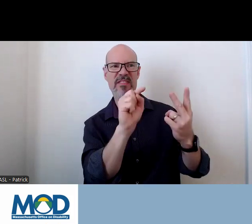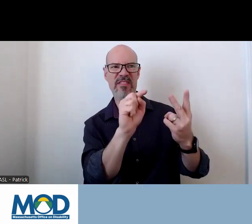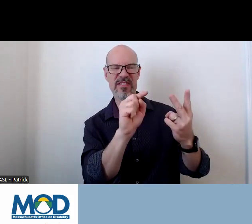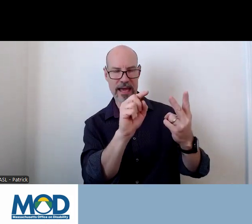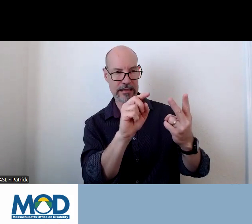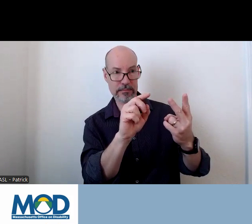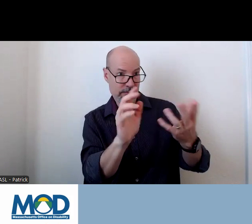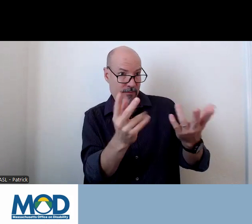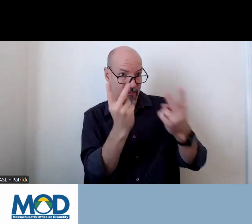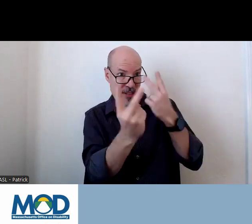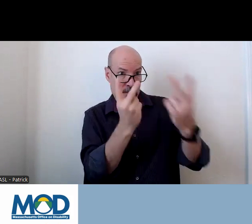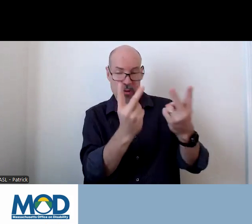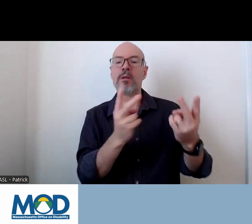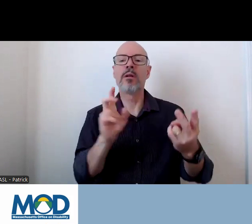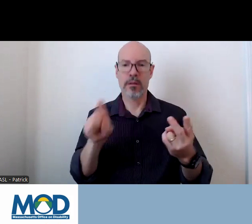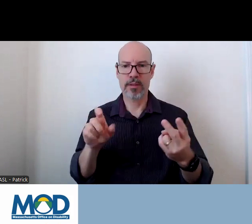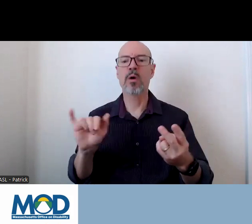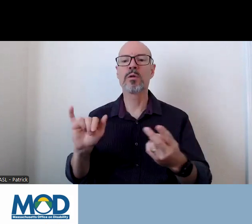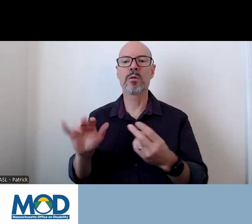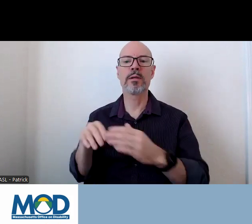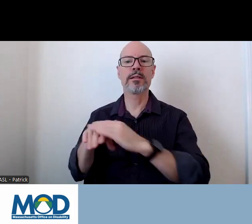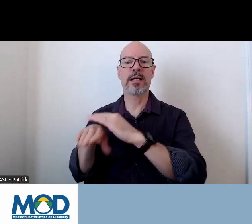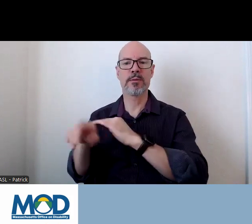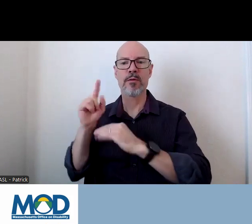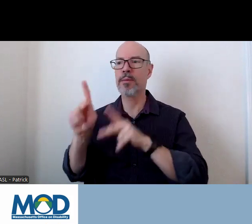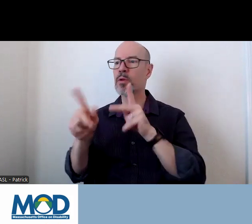going to be accessible to individuals who may not be able to see the content.